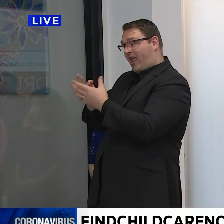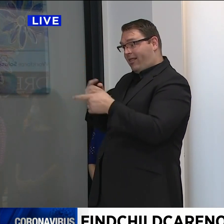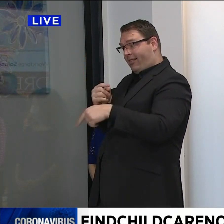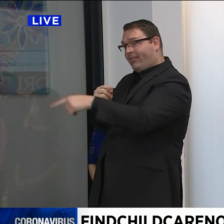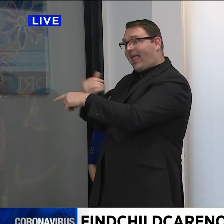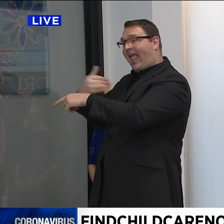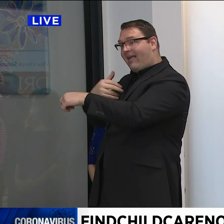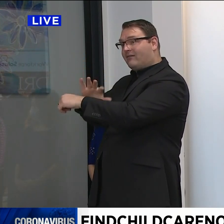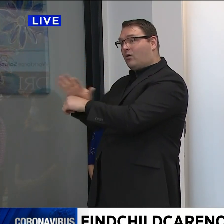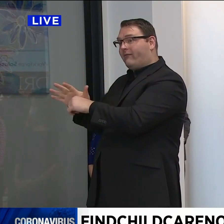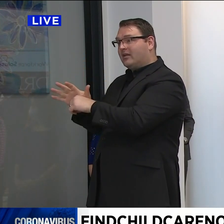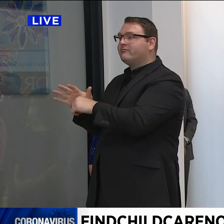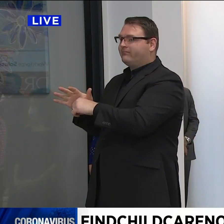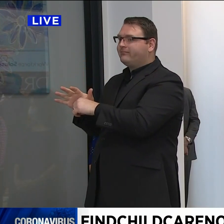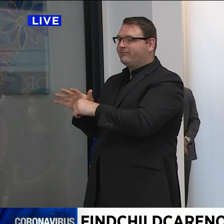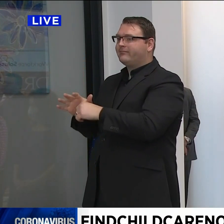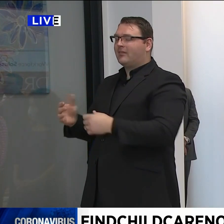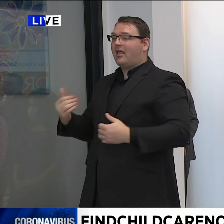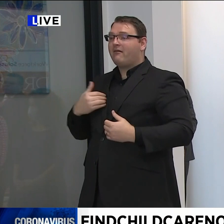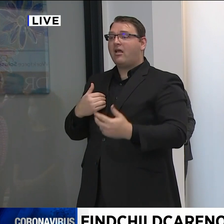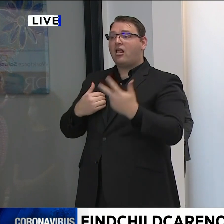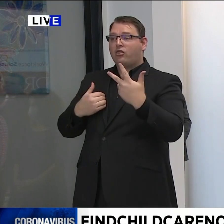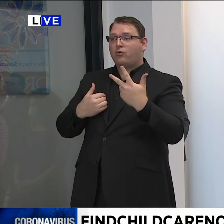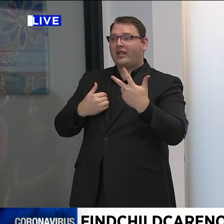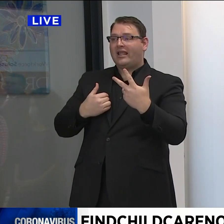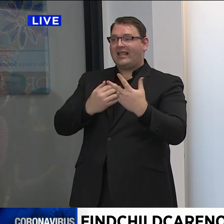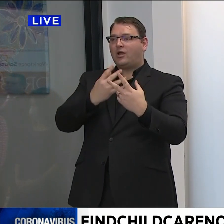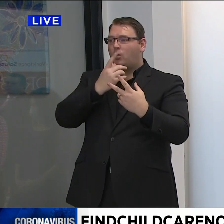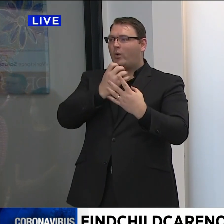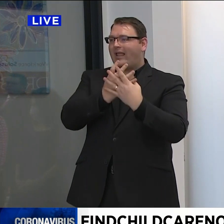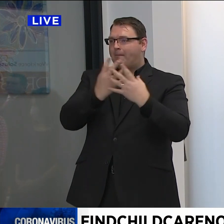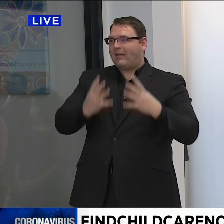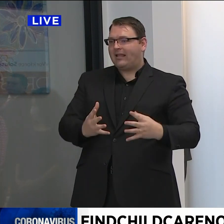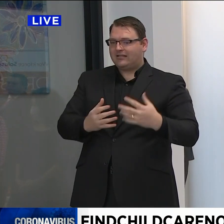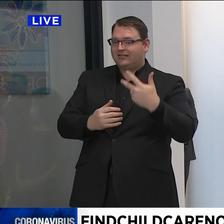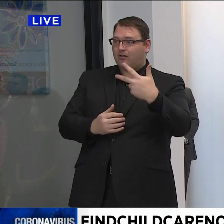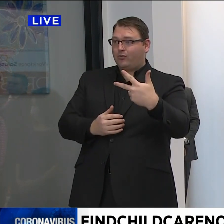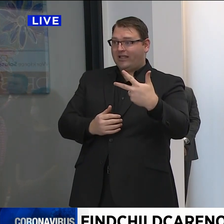tested positive. I also want to know we’re about to hit double know we’re about to hit double digit in terms of the digit in terms of the jail staff who have tested